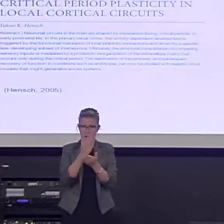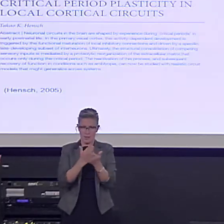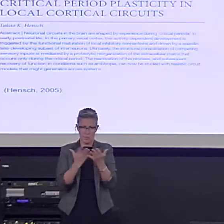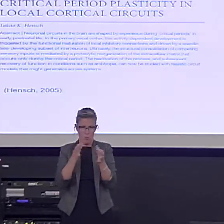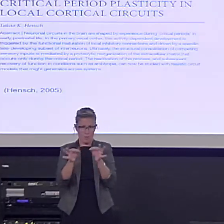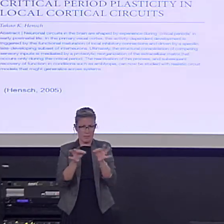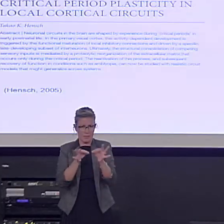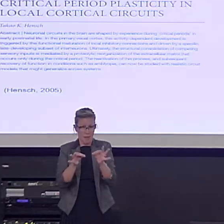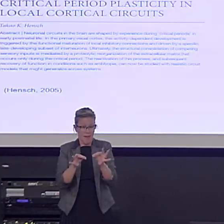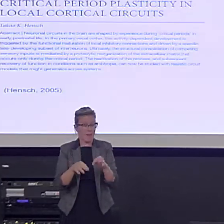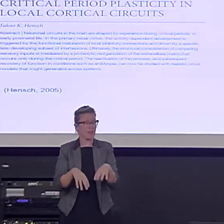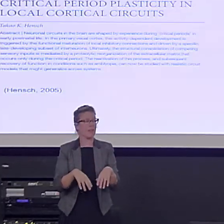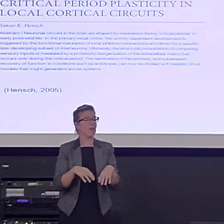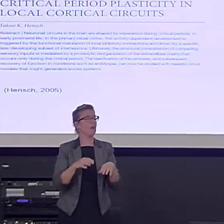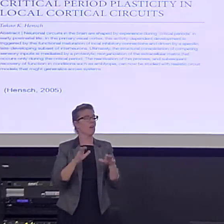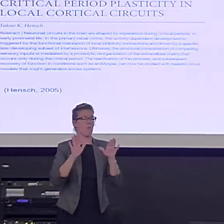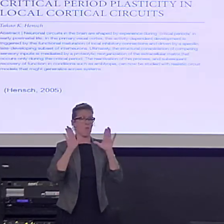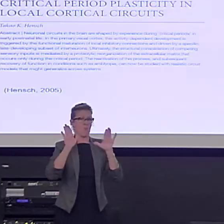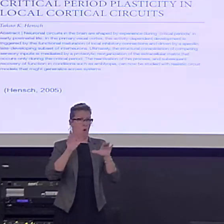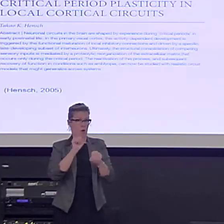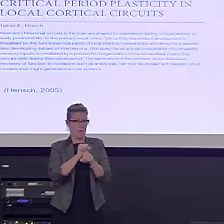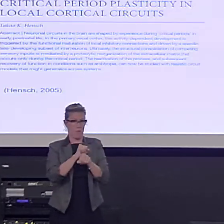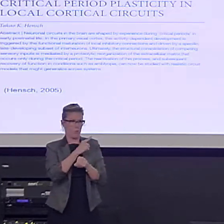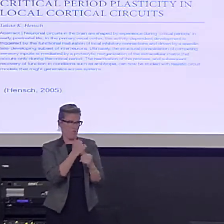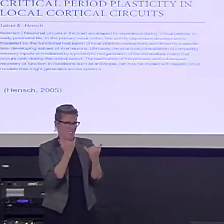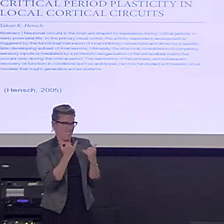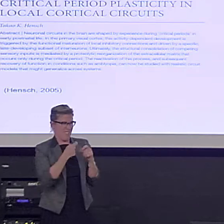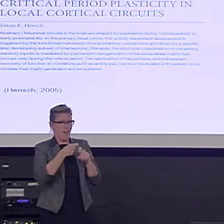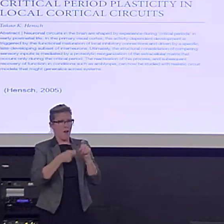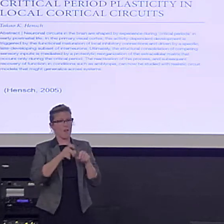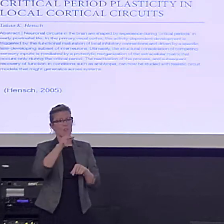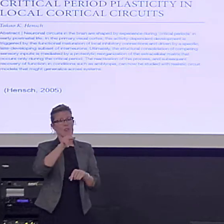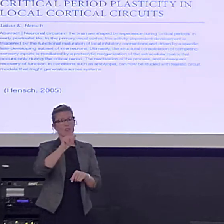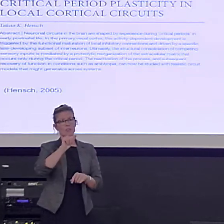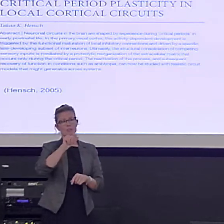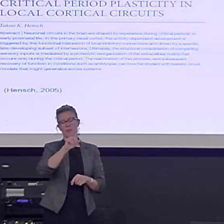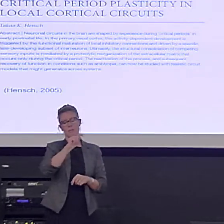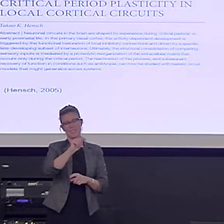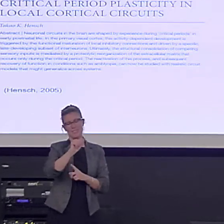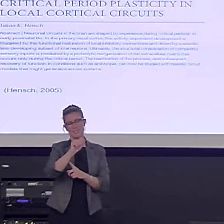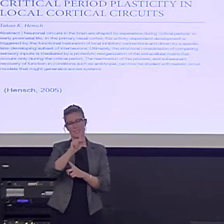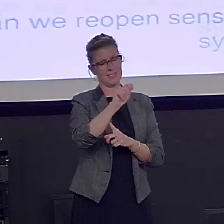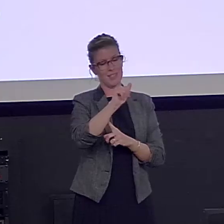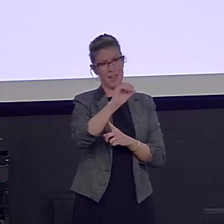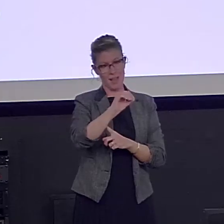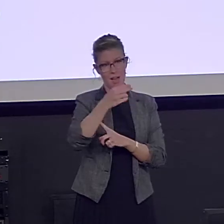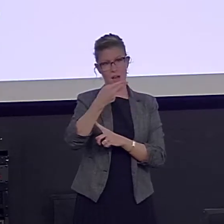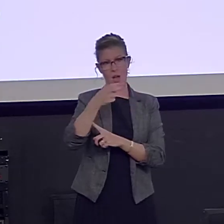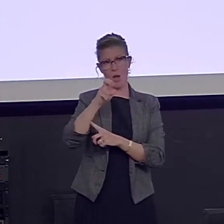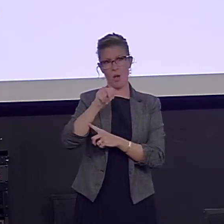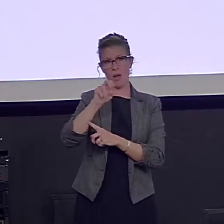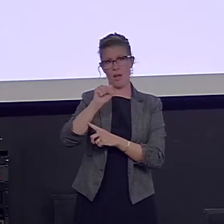the wonderful work currently now of Michael Hench who is at Harvard and he asks the question,